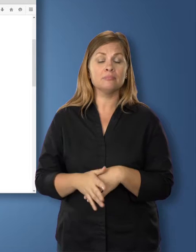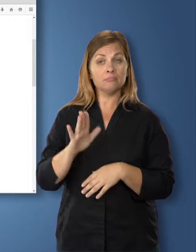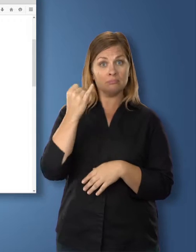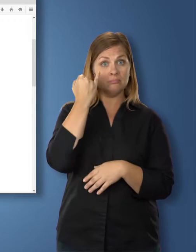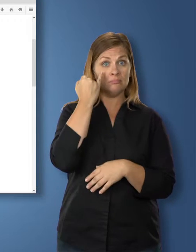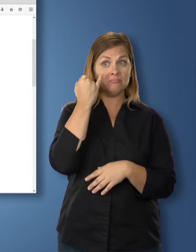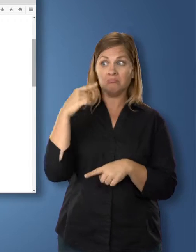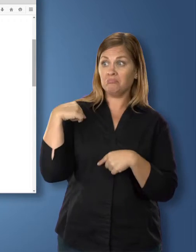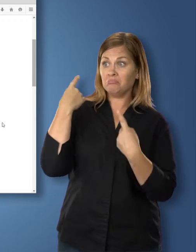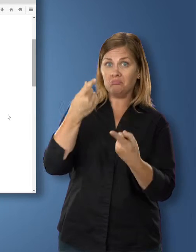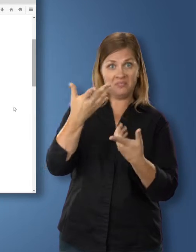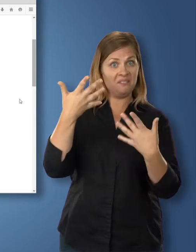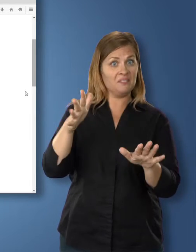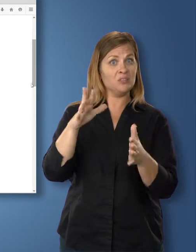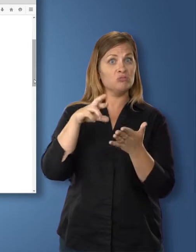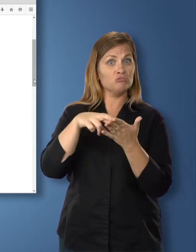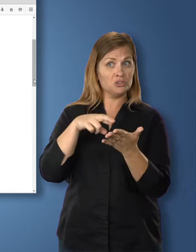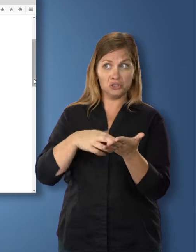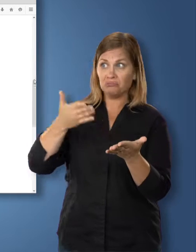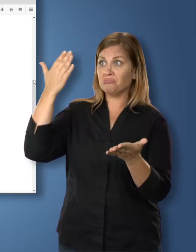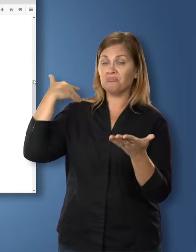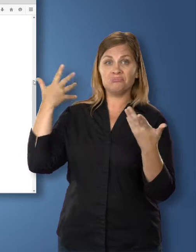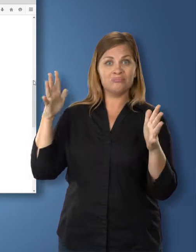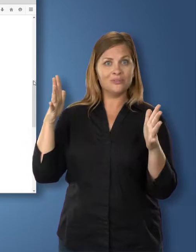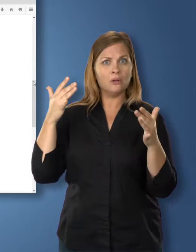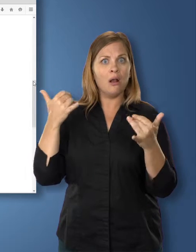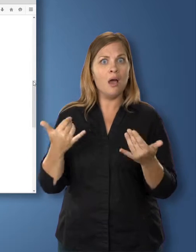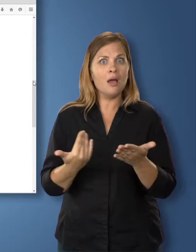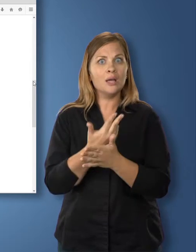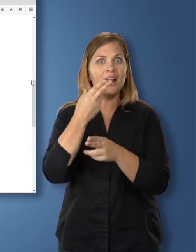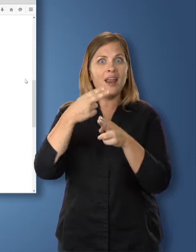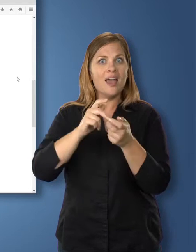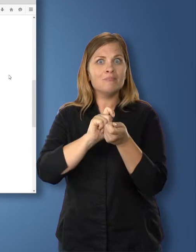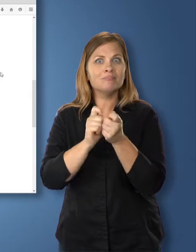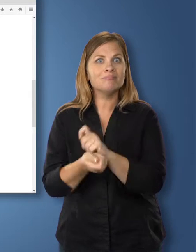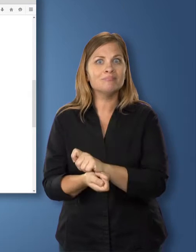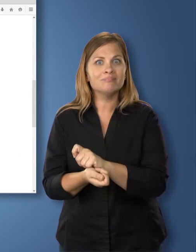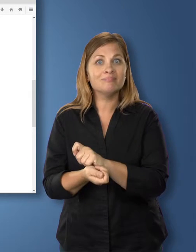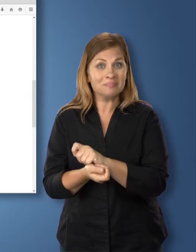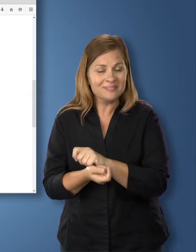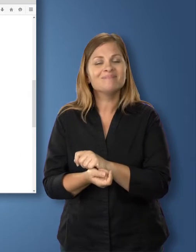It asks if you have changed your name since you last registered to vote. Click 'yes' or 'no.'